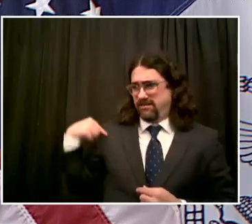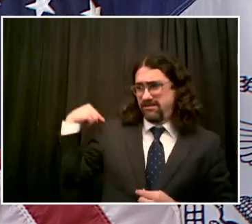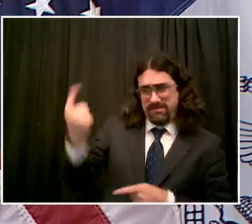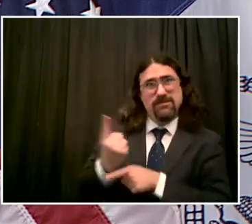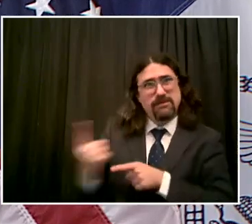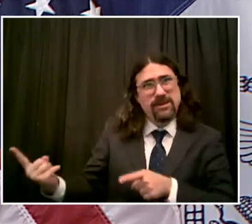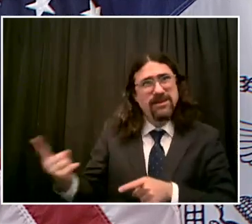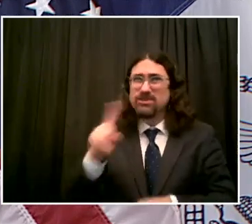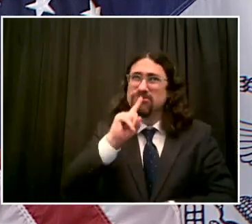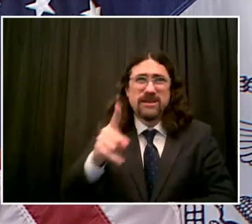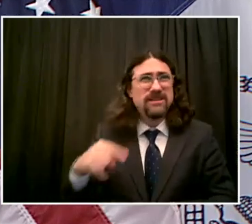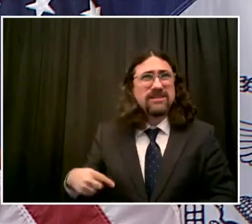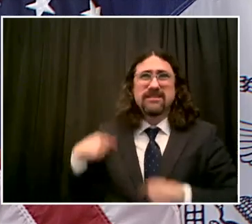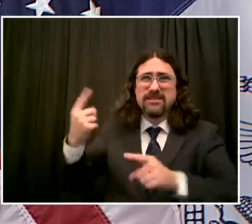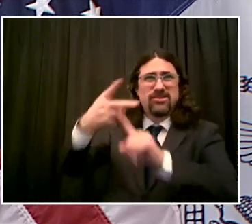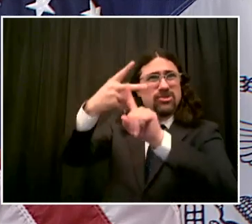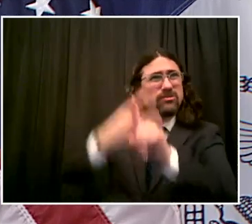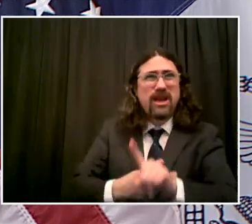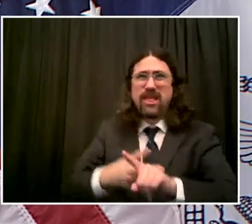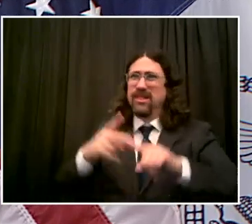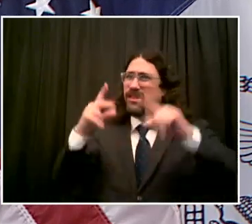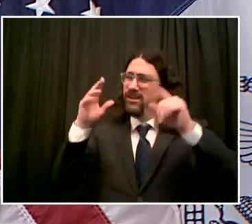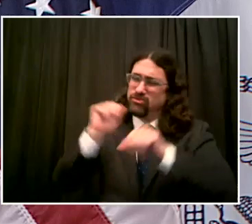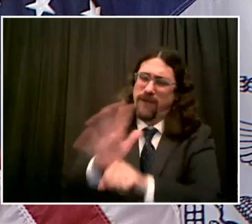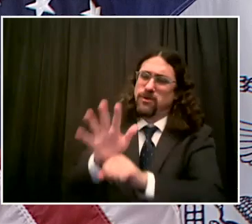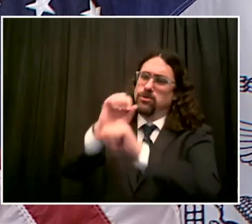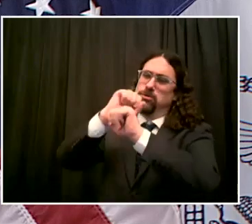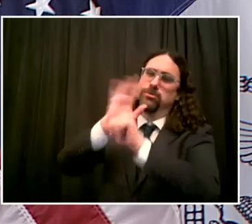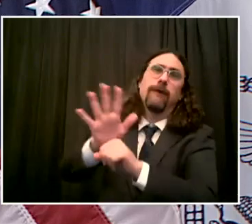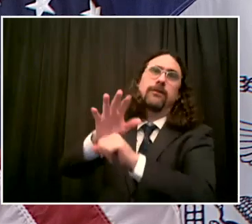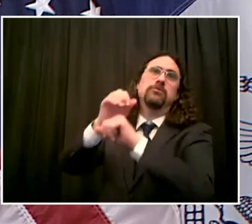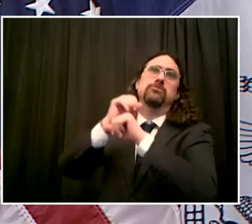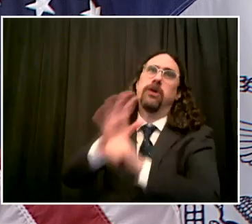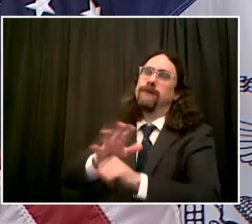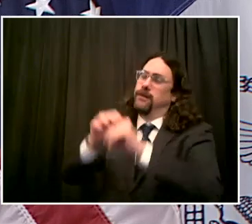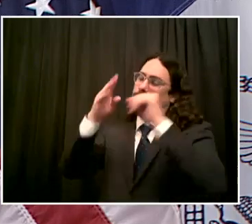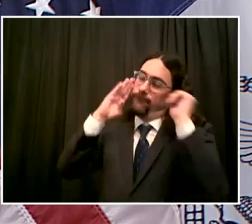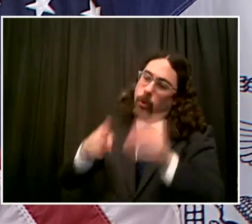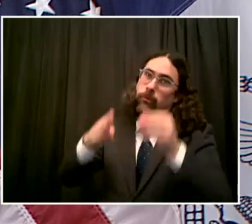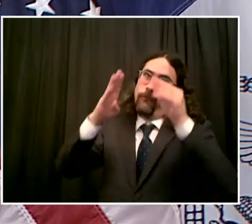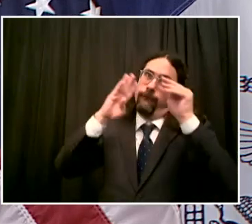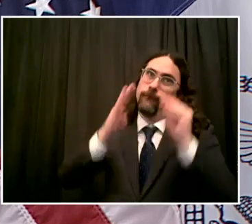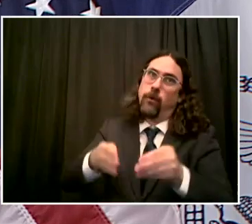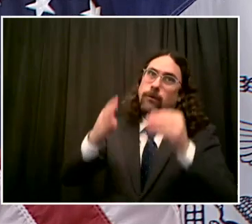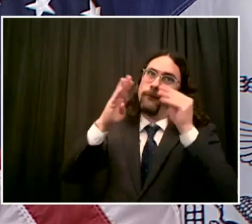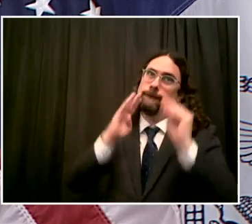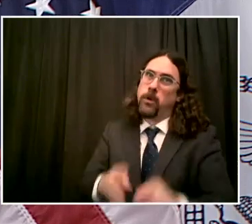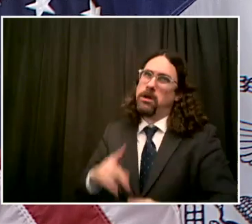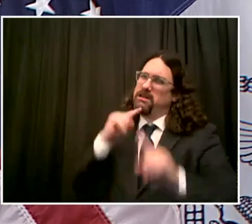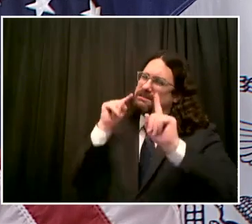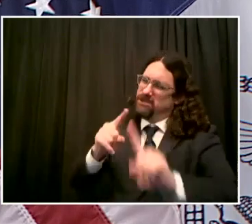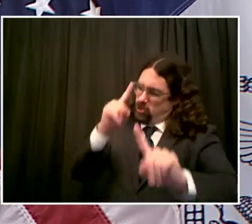I WANT TO SAY STATE AND THE GOVERNOR AND I HAVE BEEN UNITED